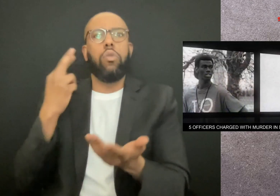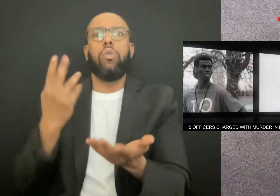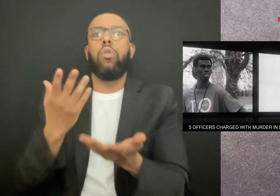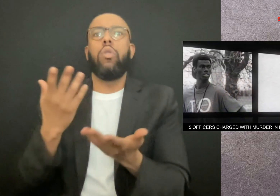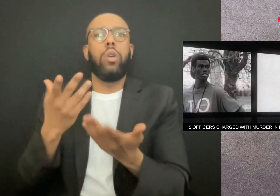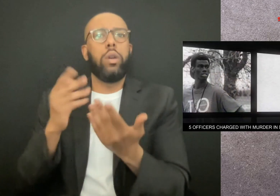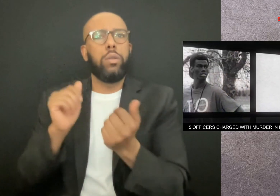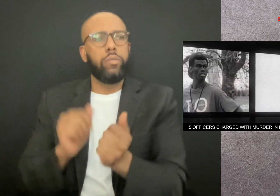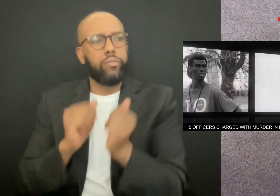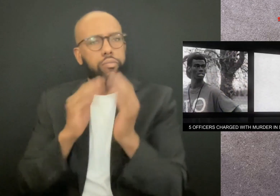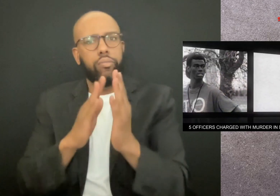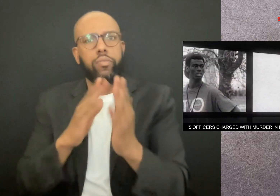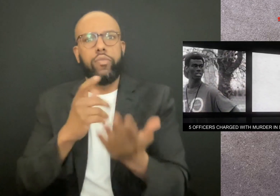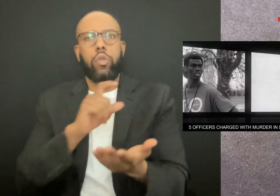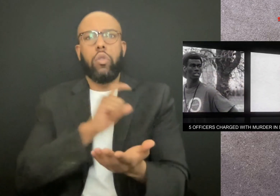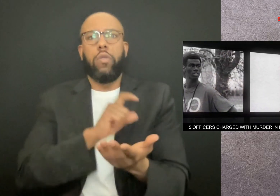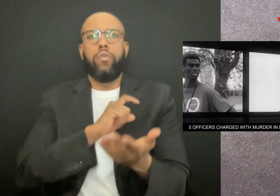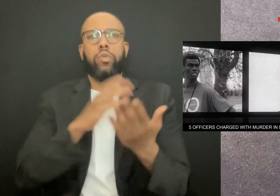he was arrested following a confrontation